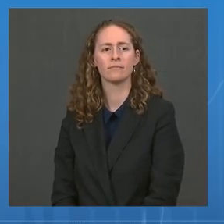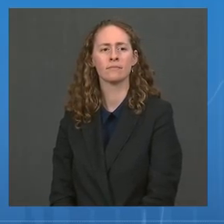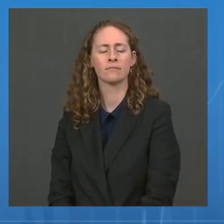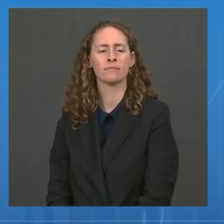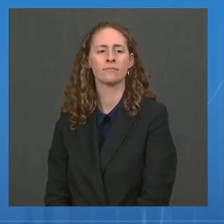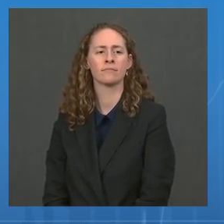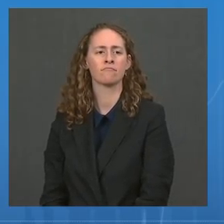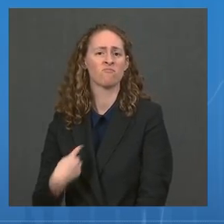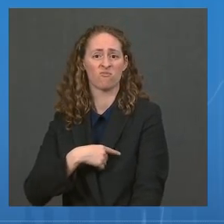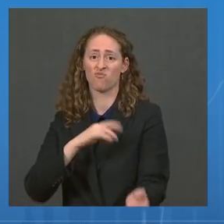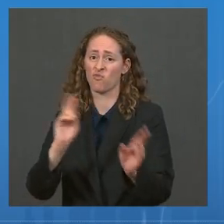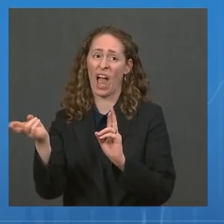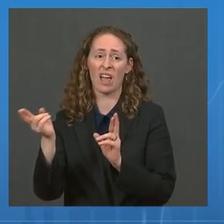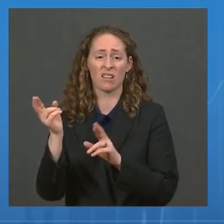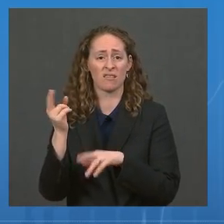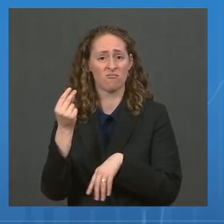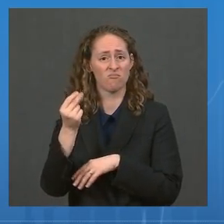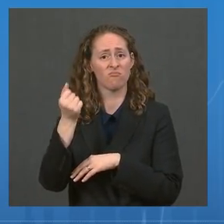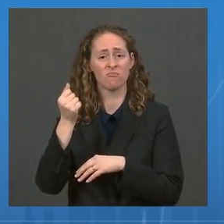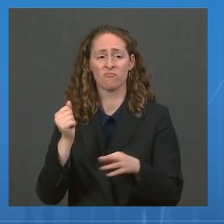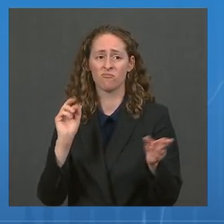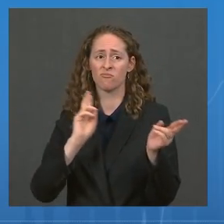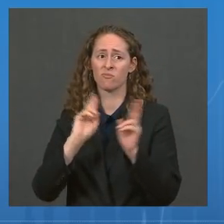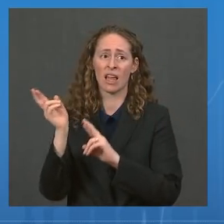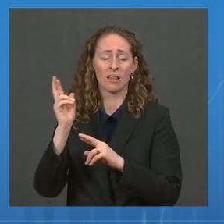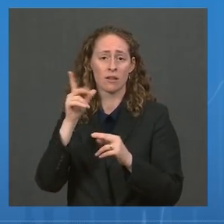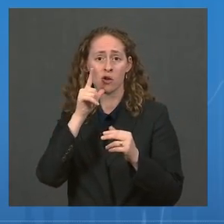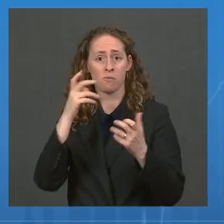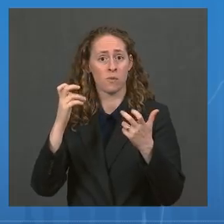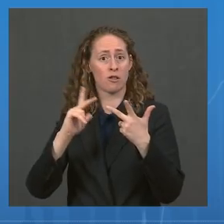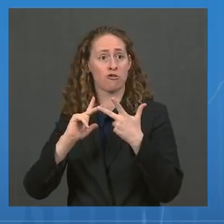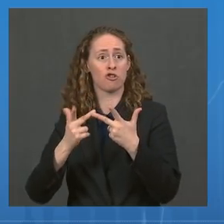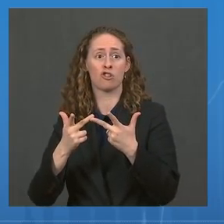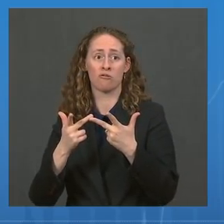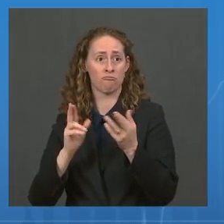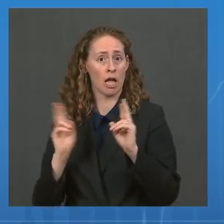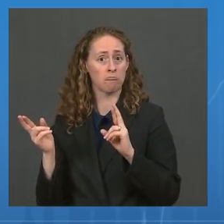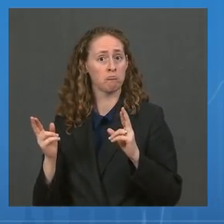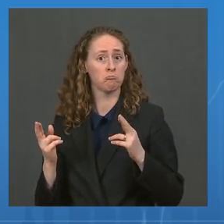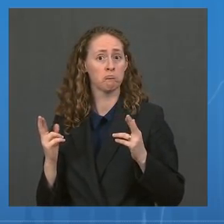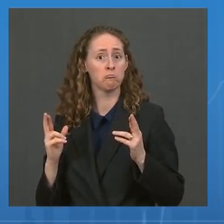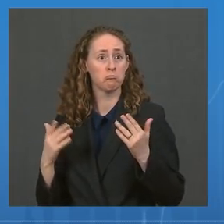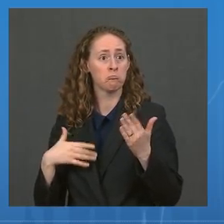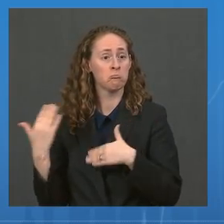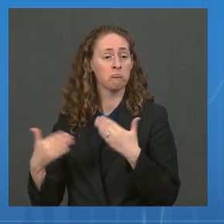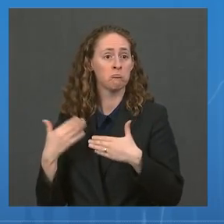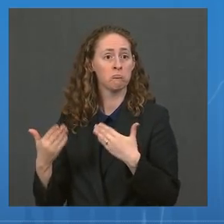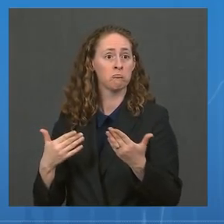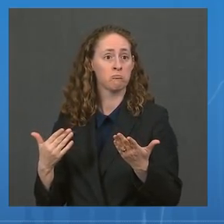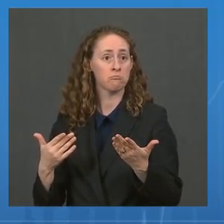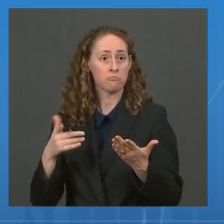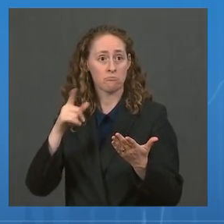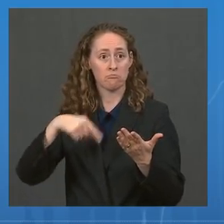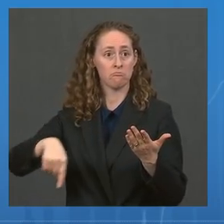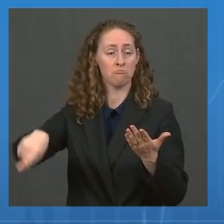and implementation is happening as we speak. So, there are people who will be getting booster shots as early as this afternoon.